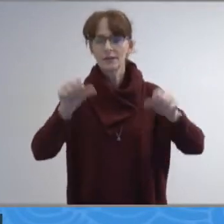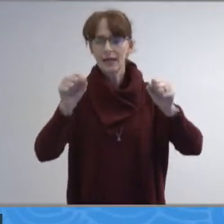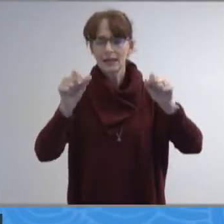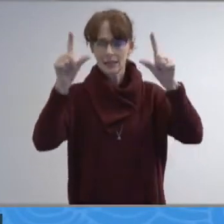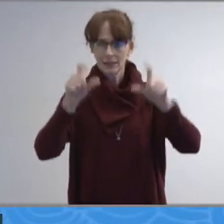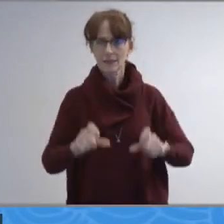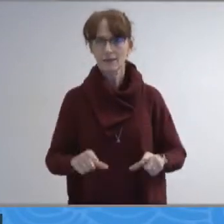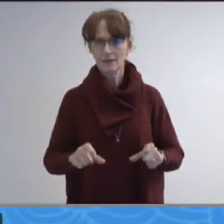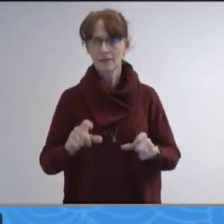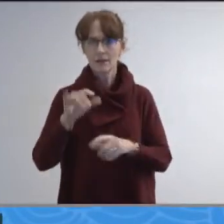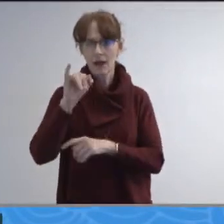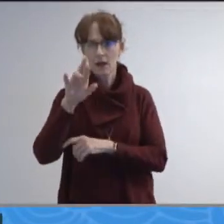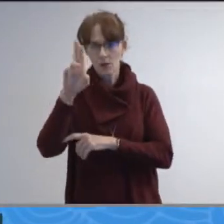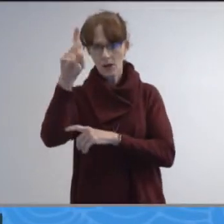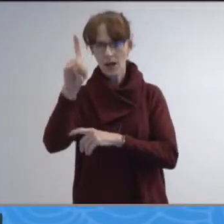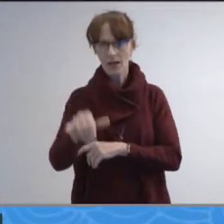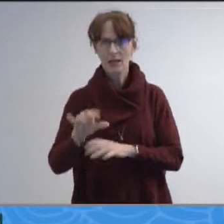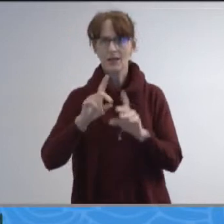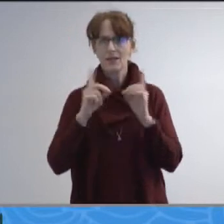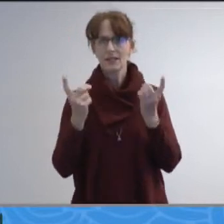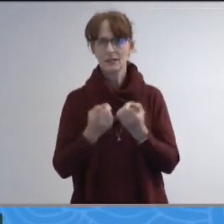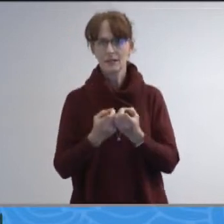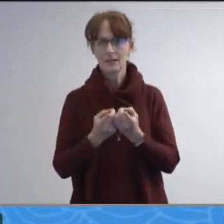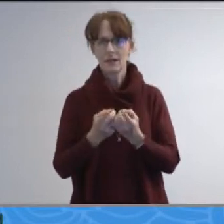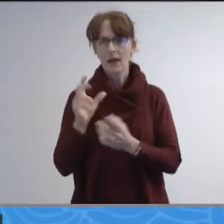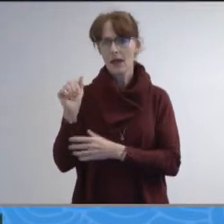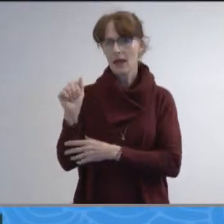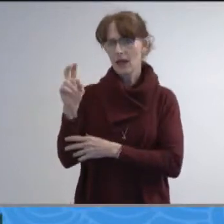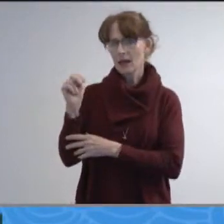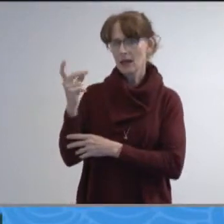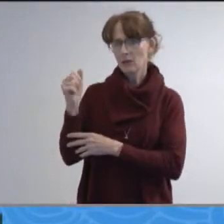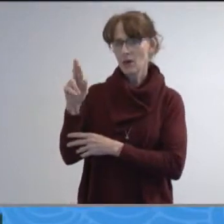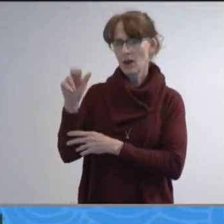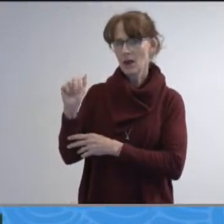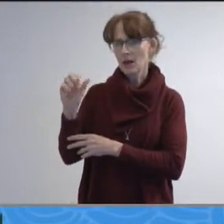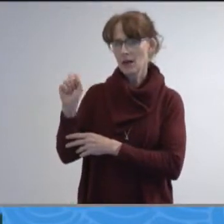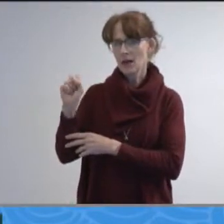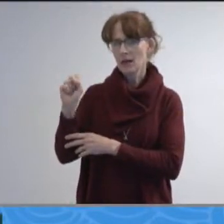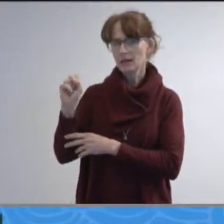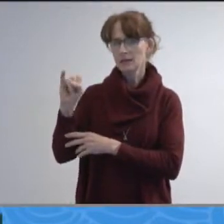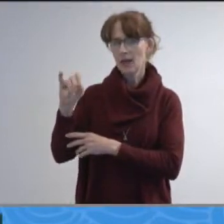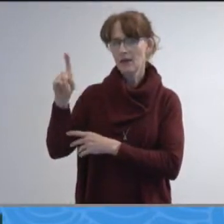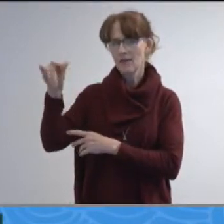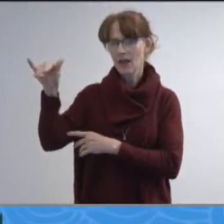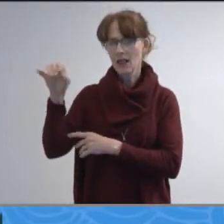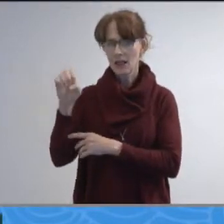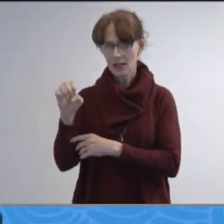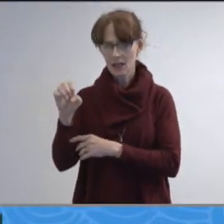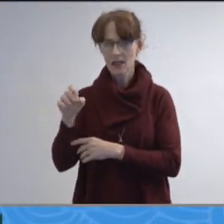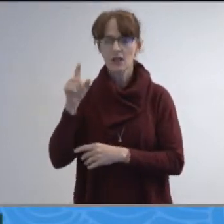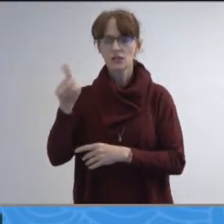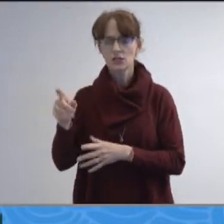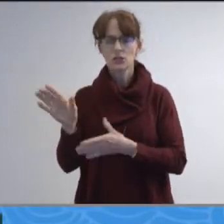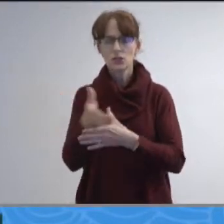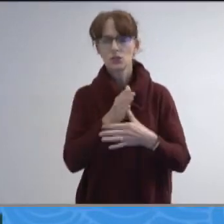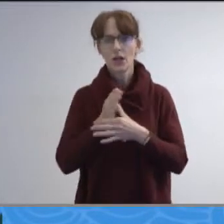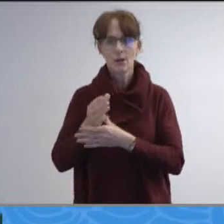We have with us, Andrea Savill, who is going to be sharing information for you as a parent.